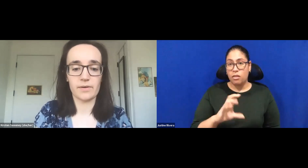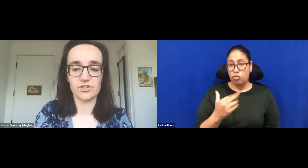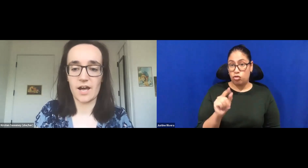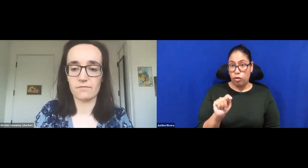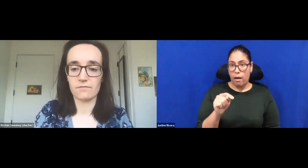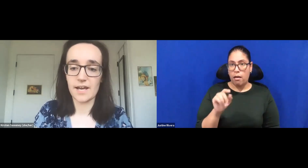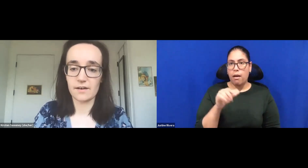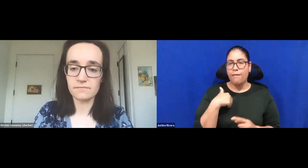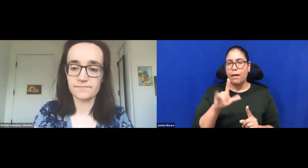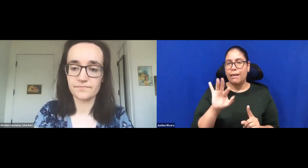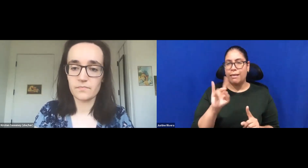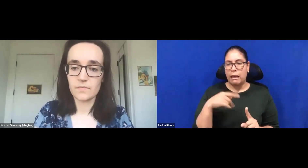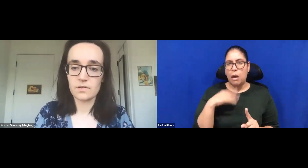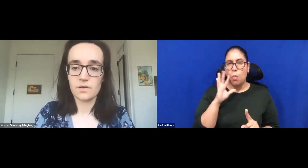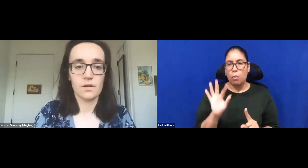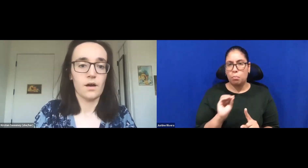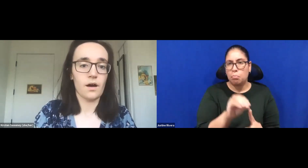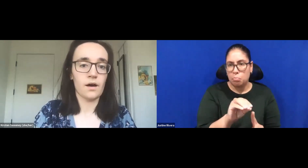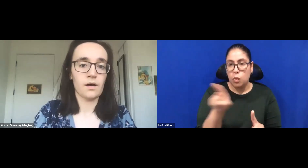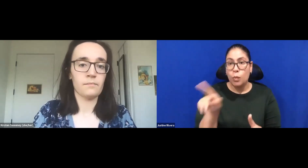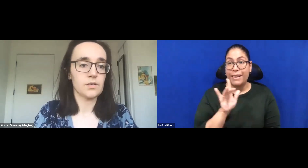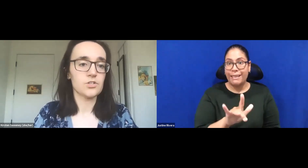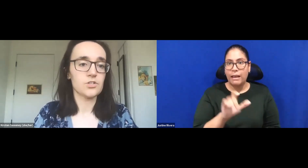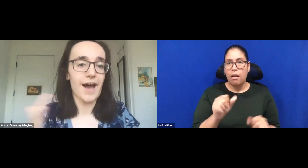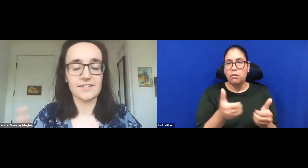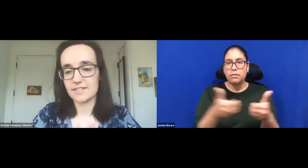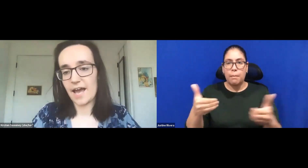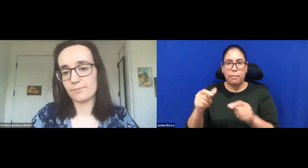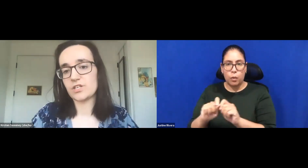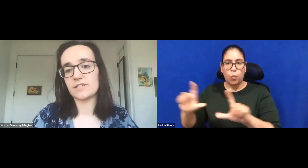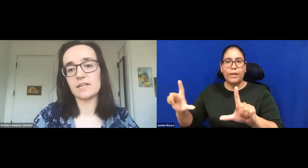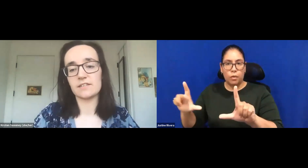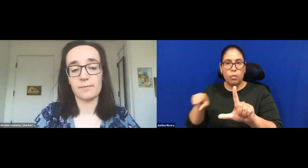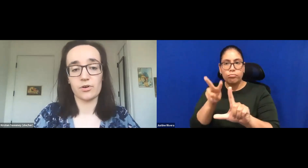drop in the chat right now to access the captions in a